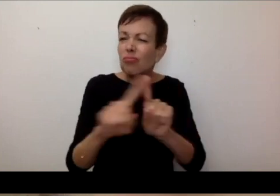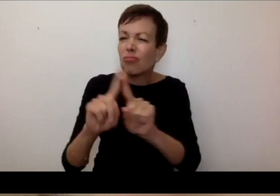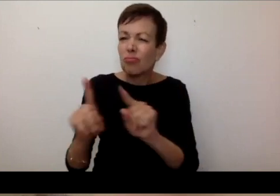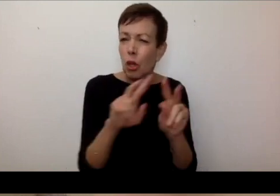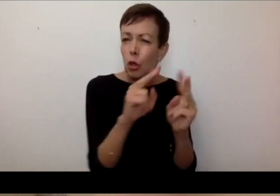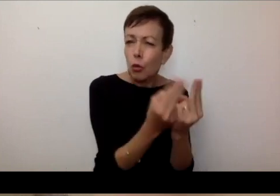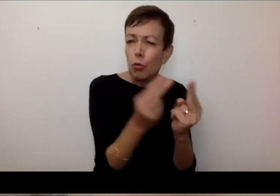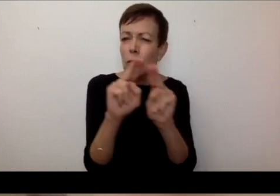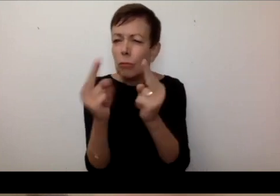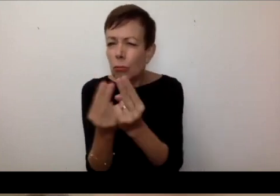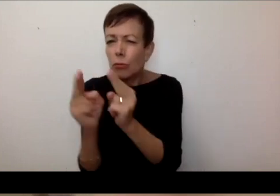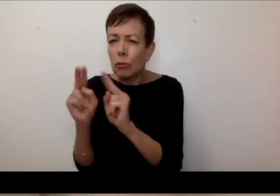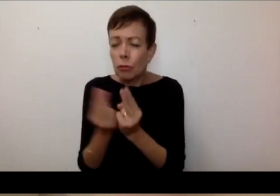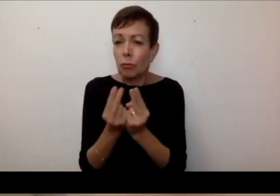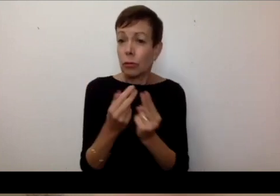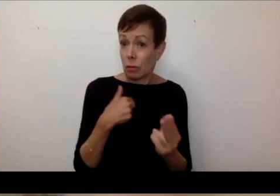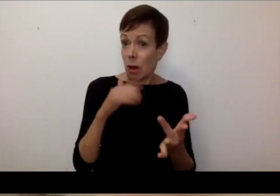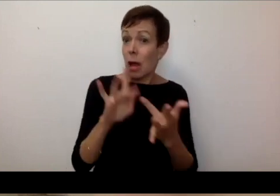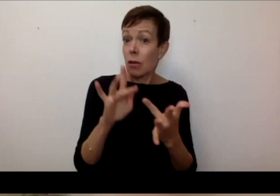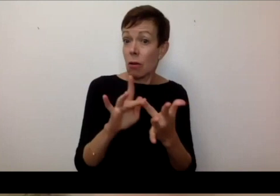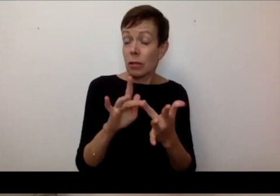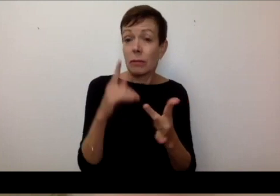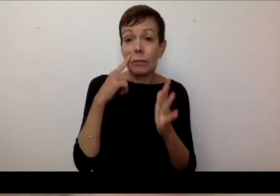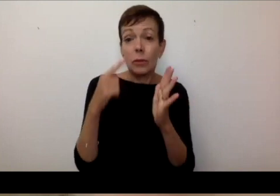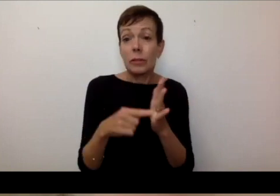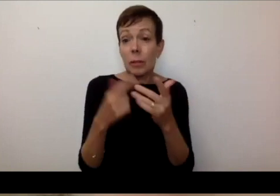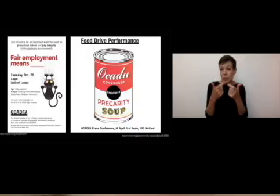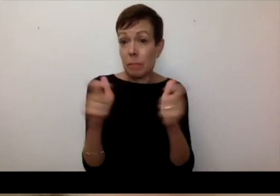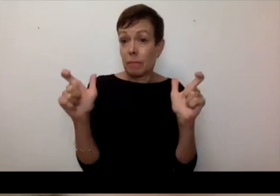large artist unions like the visual artists of carfax